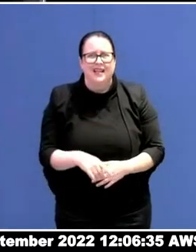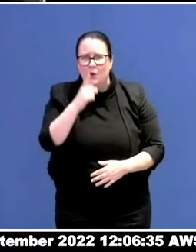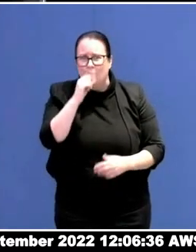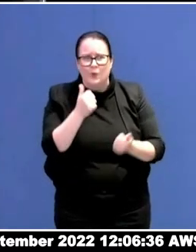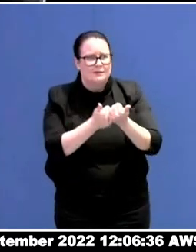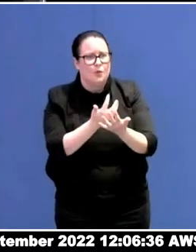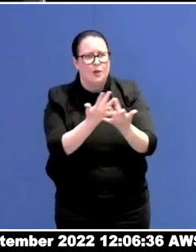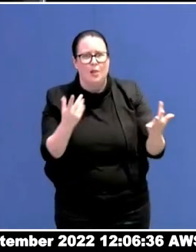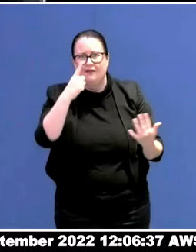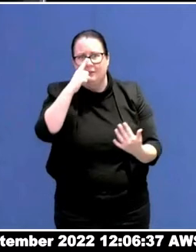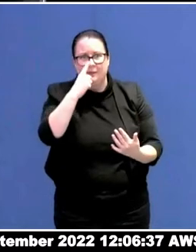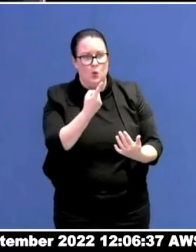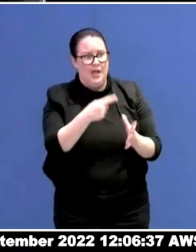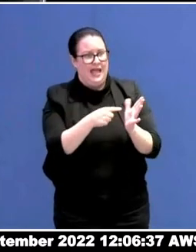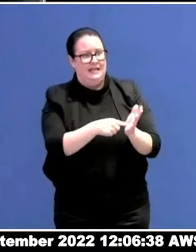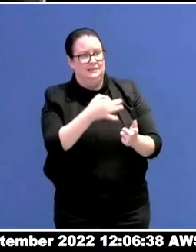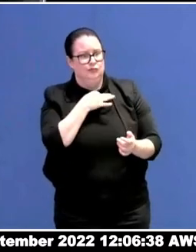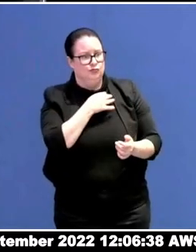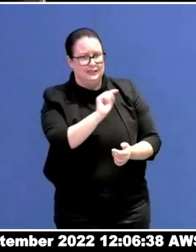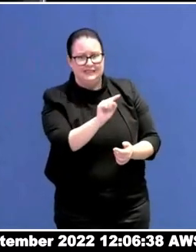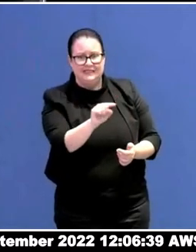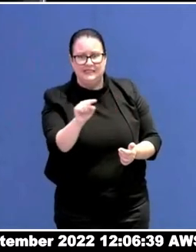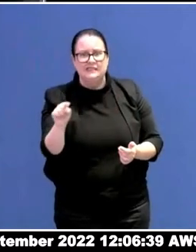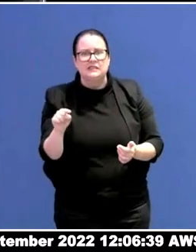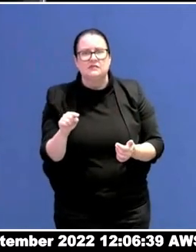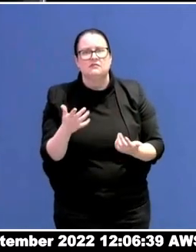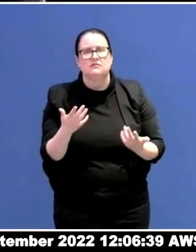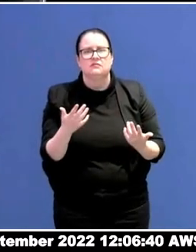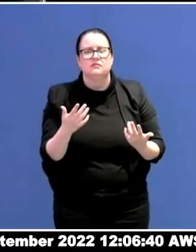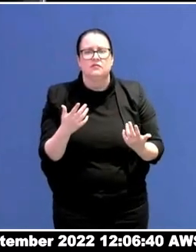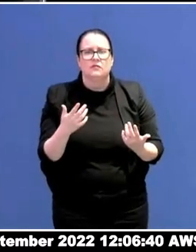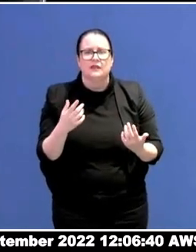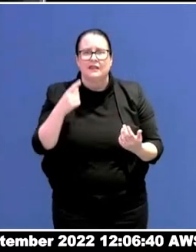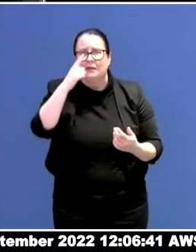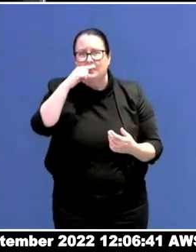that are very vulnerable. You know, there's people in the outside in the community that